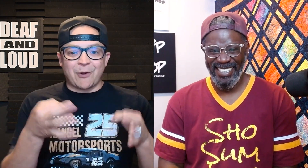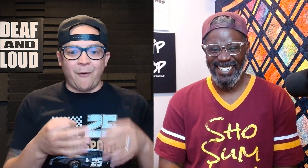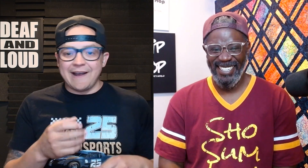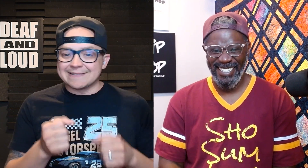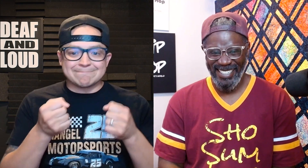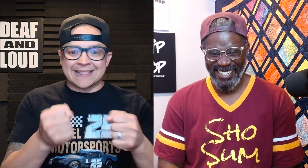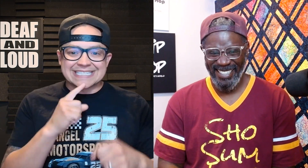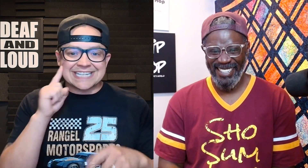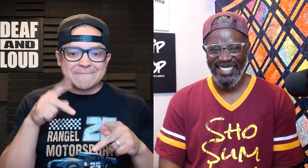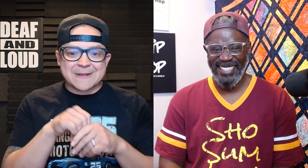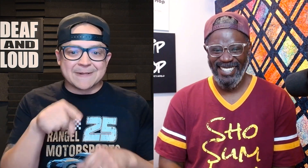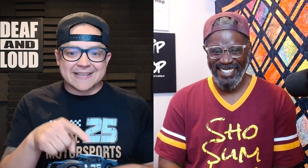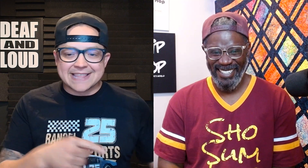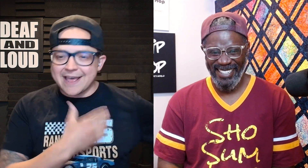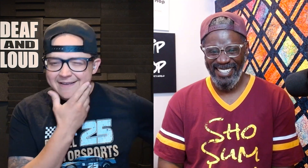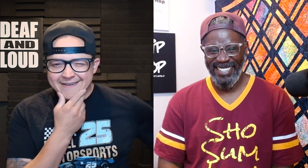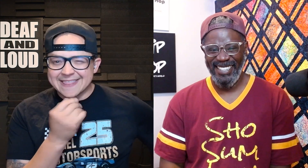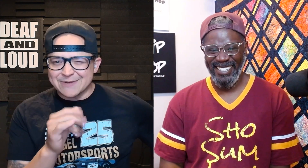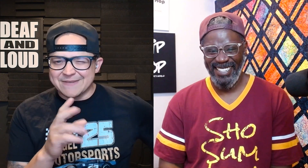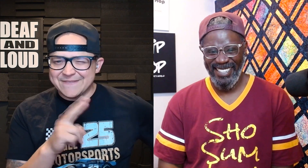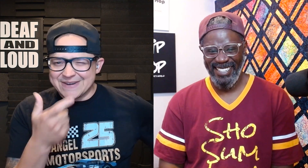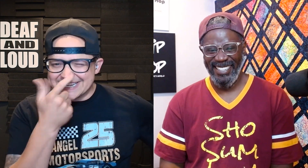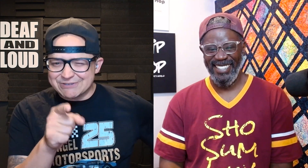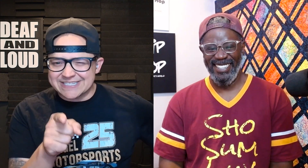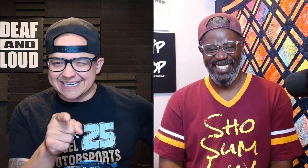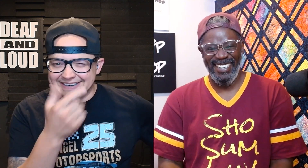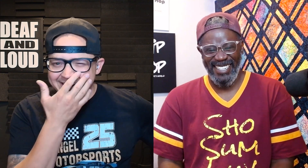the Supreme Court and place Deaf people in there. That would be very interesting.